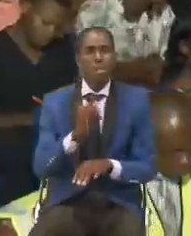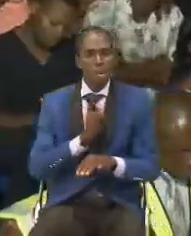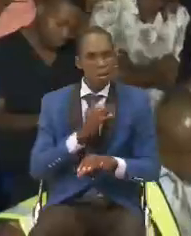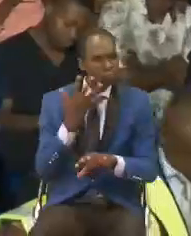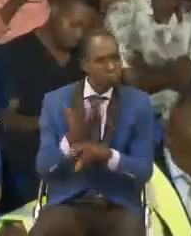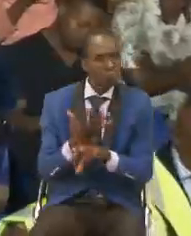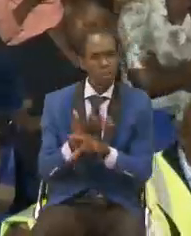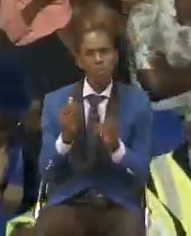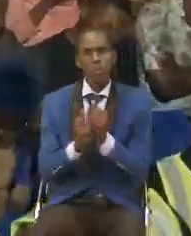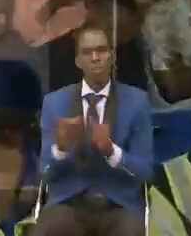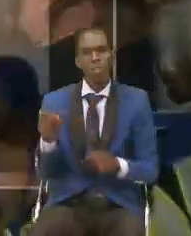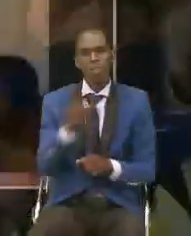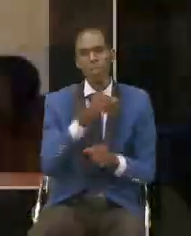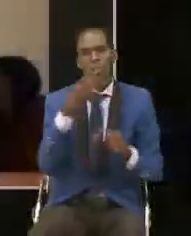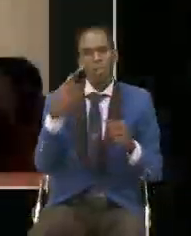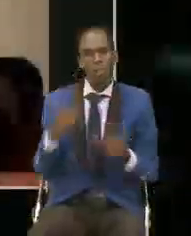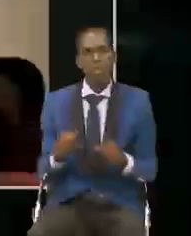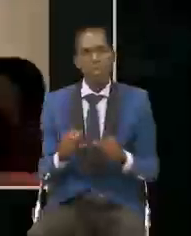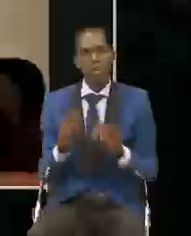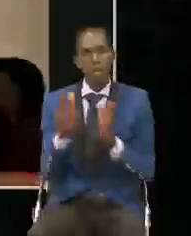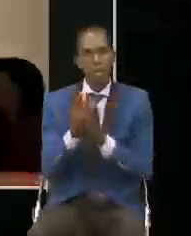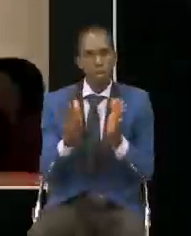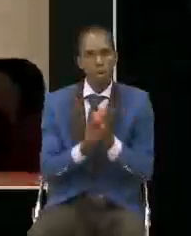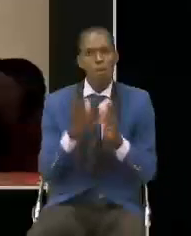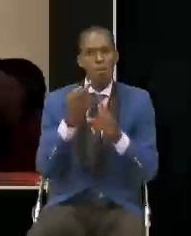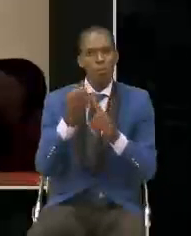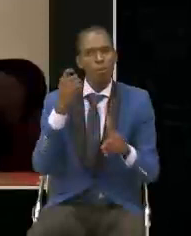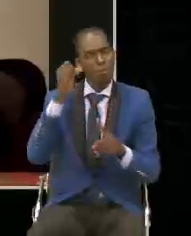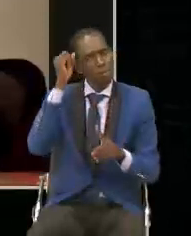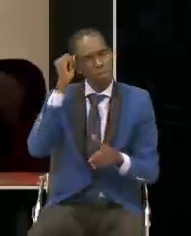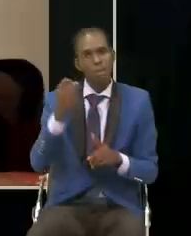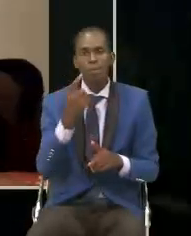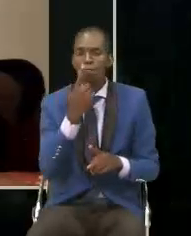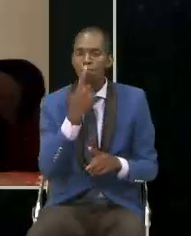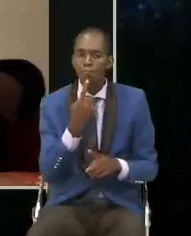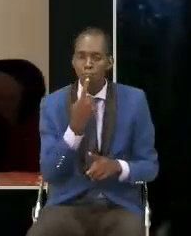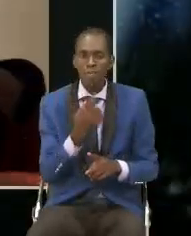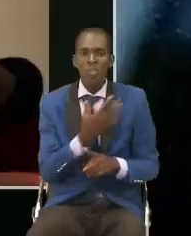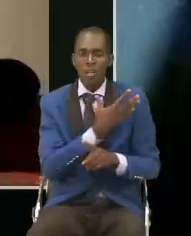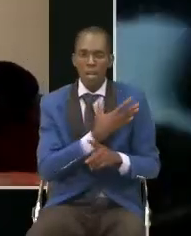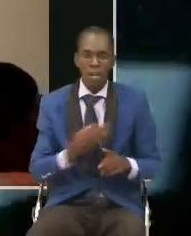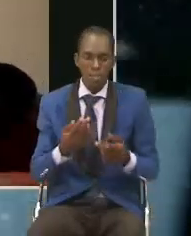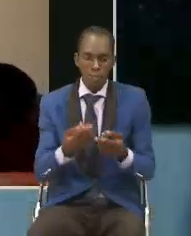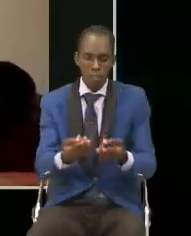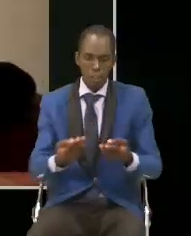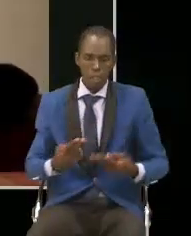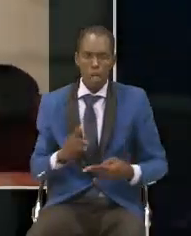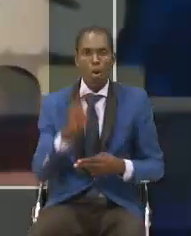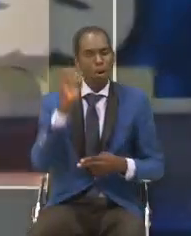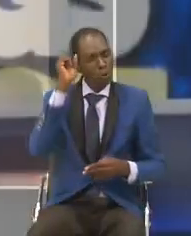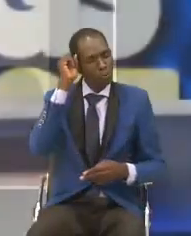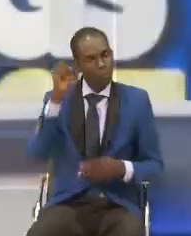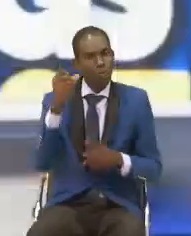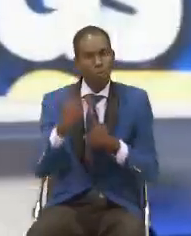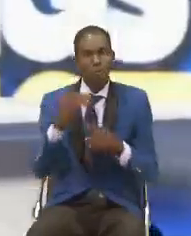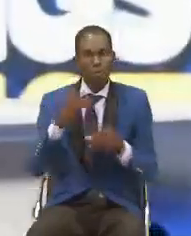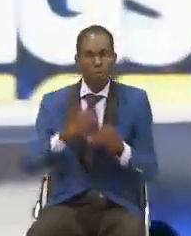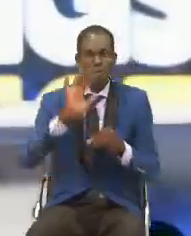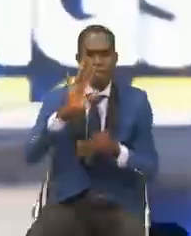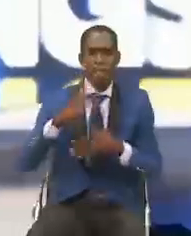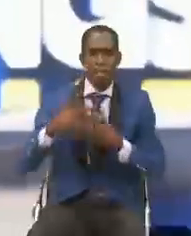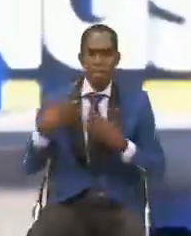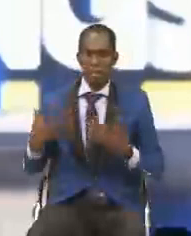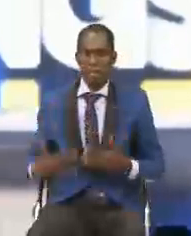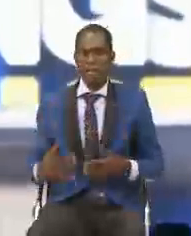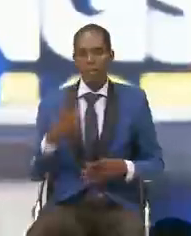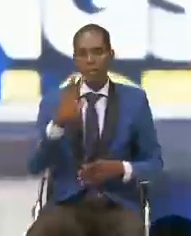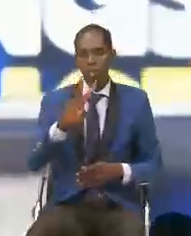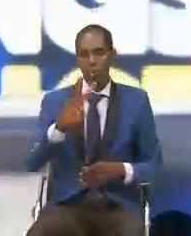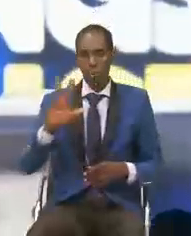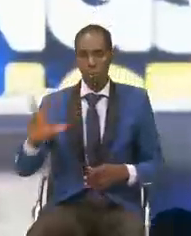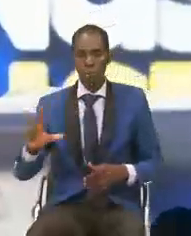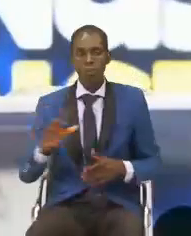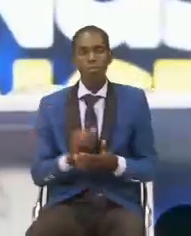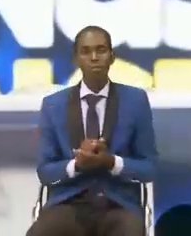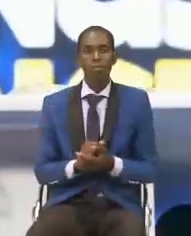receive i pray thee i plead with you the lord from his mouth and lay up his words in thine heart